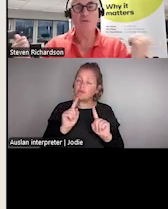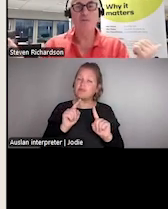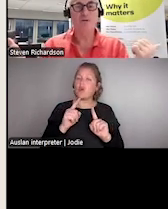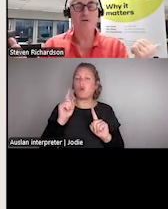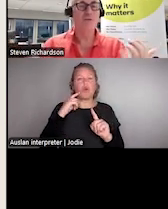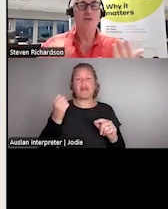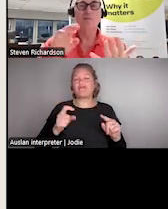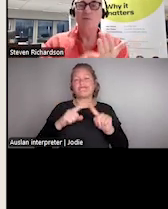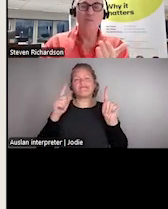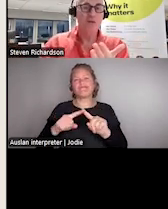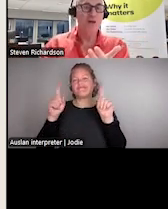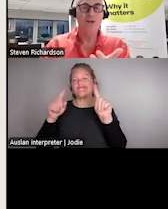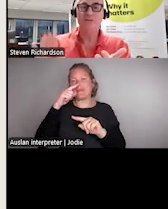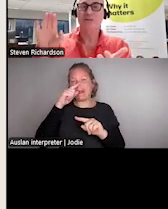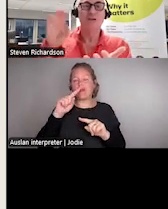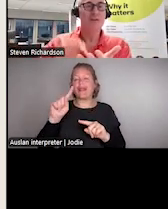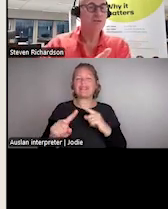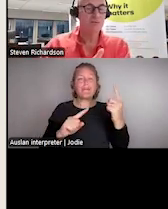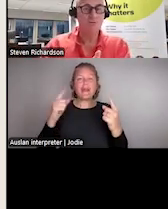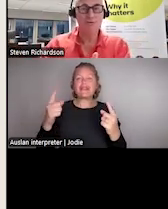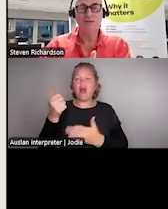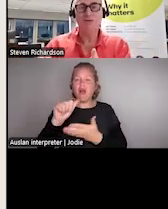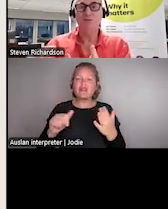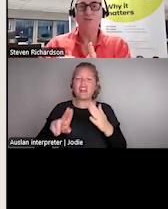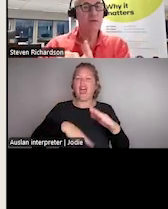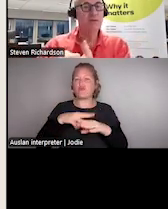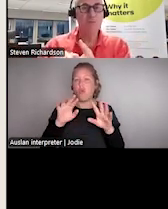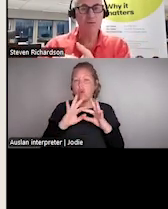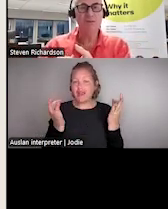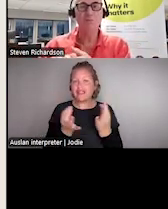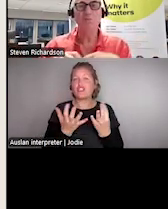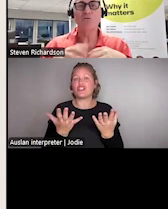people involved, from independent artists, national organisations, big and small. So